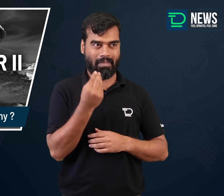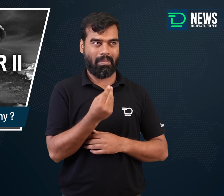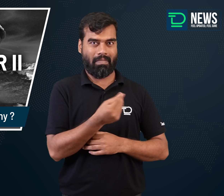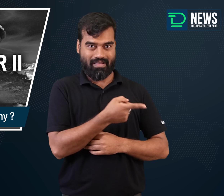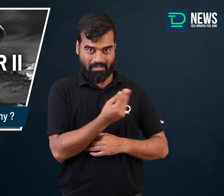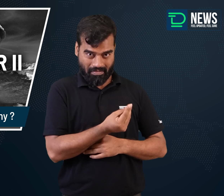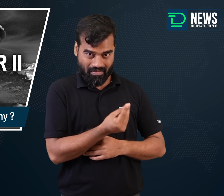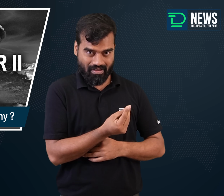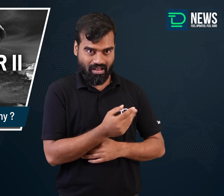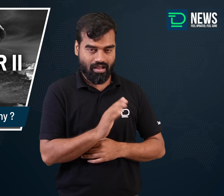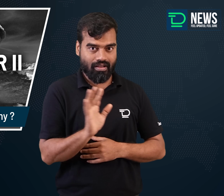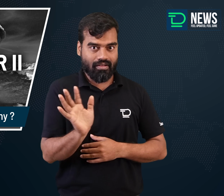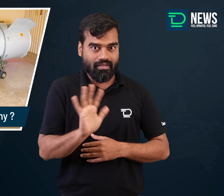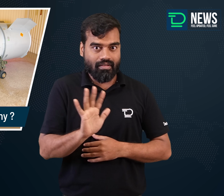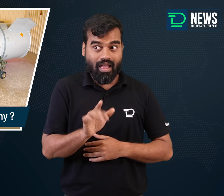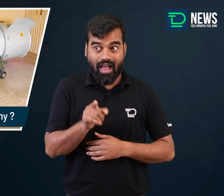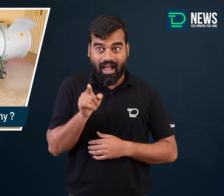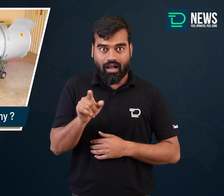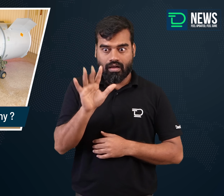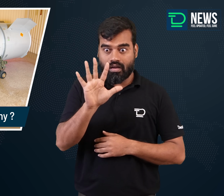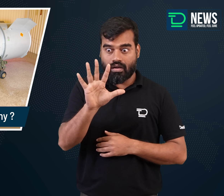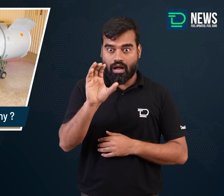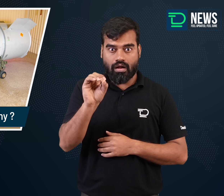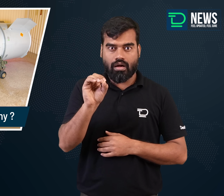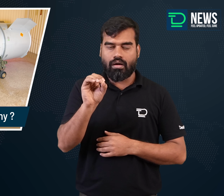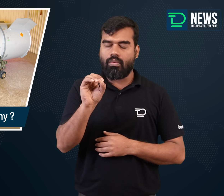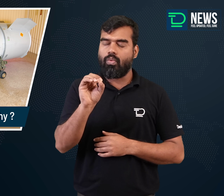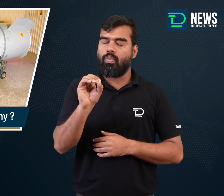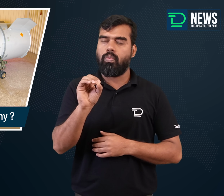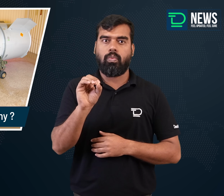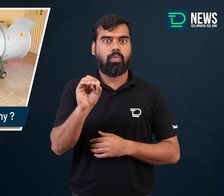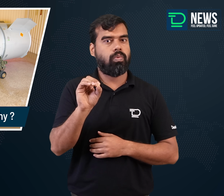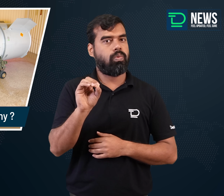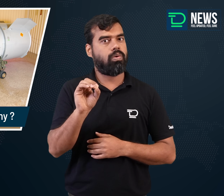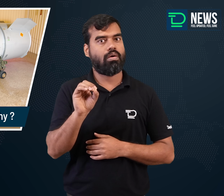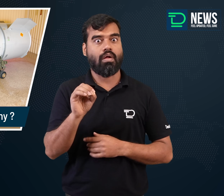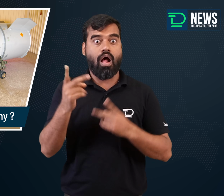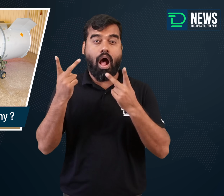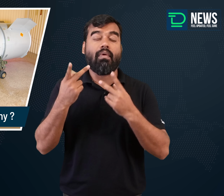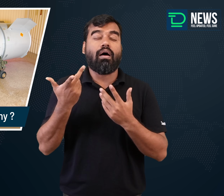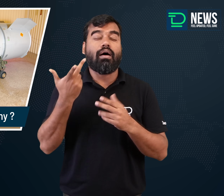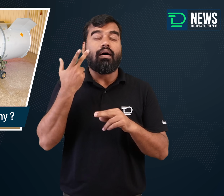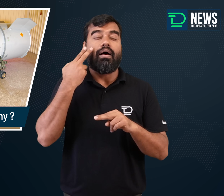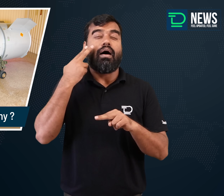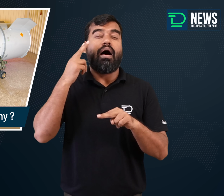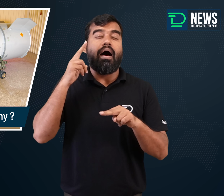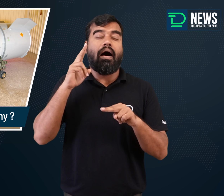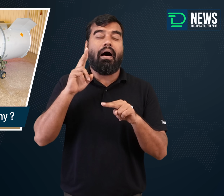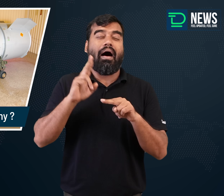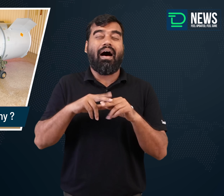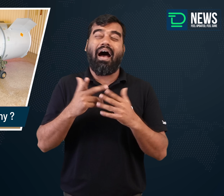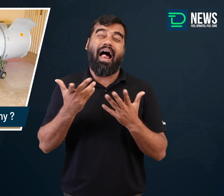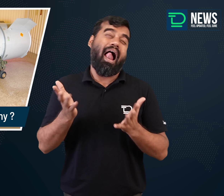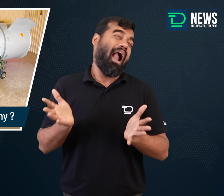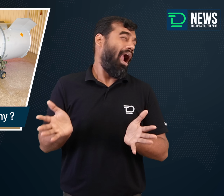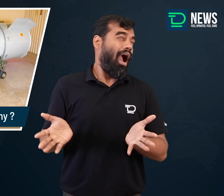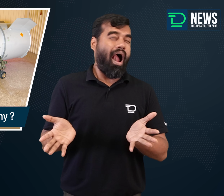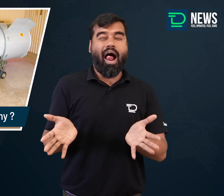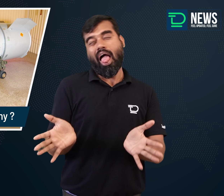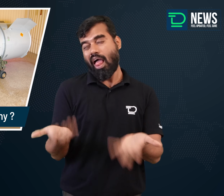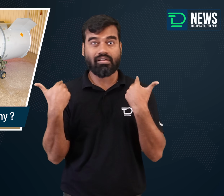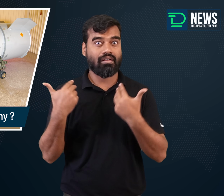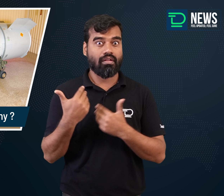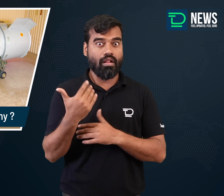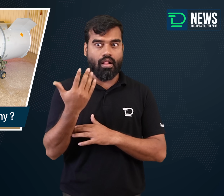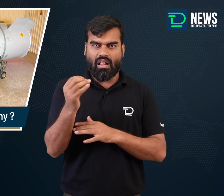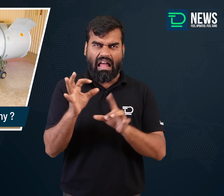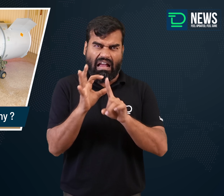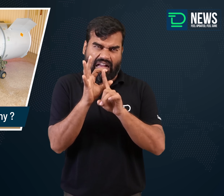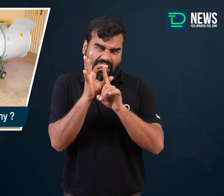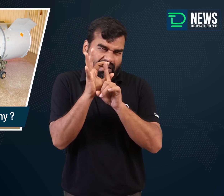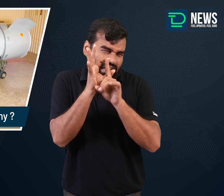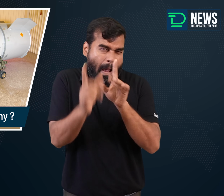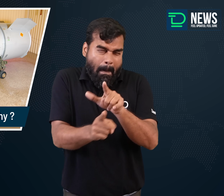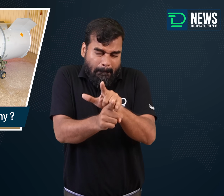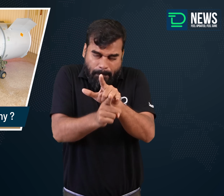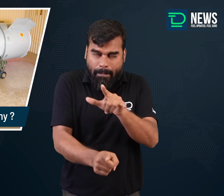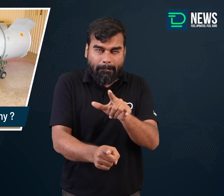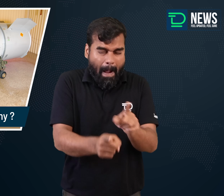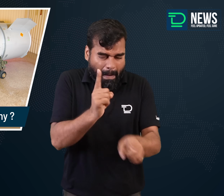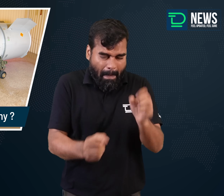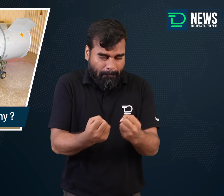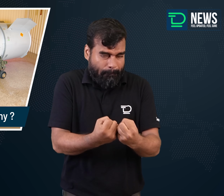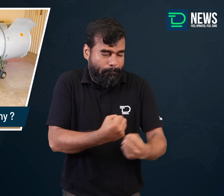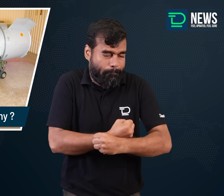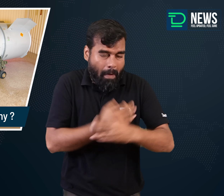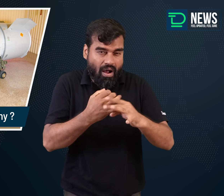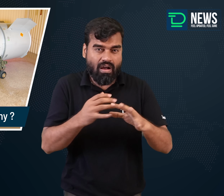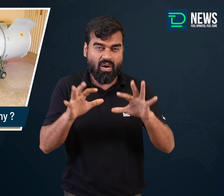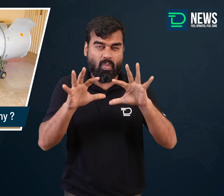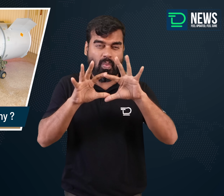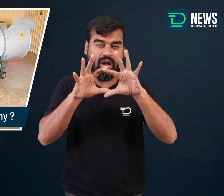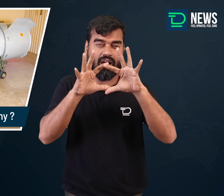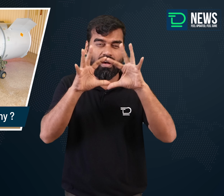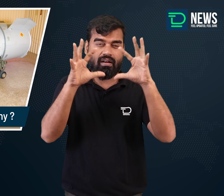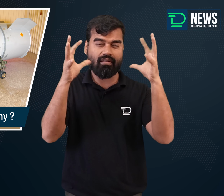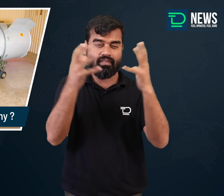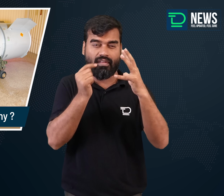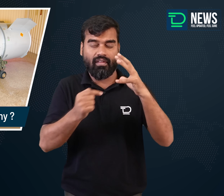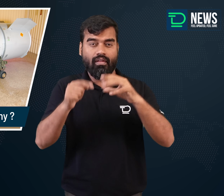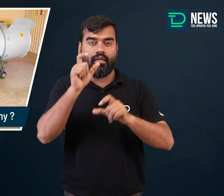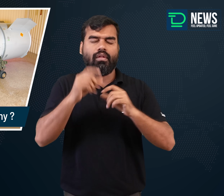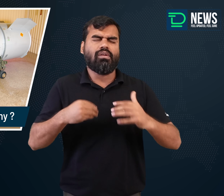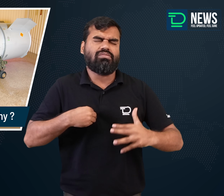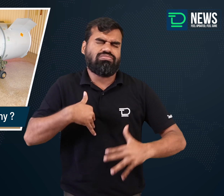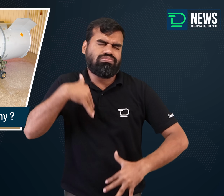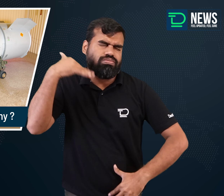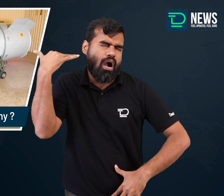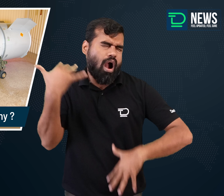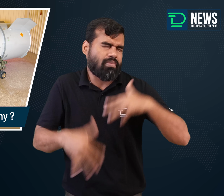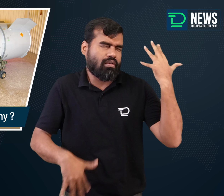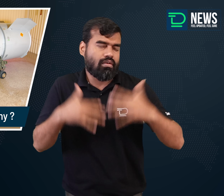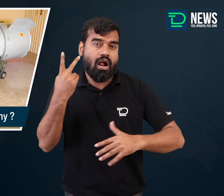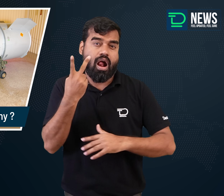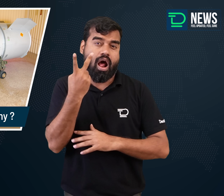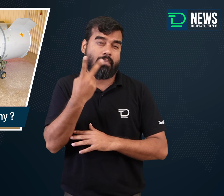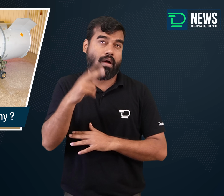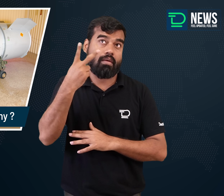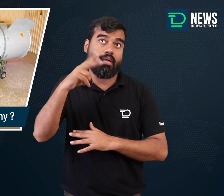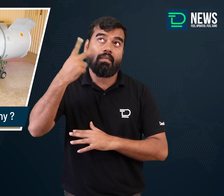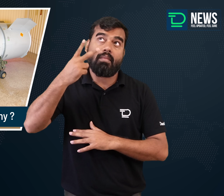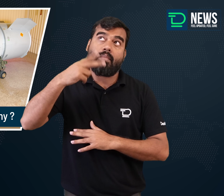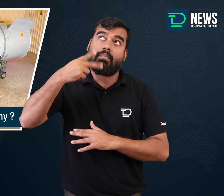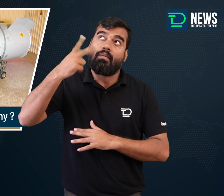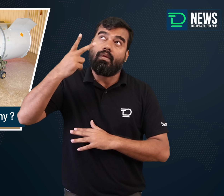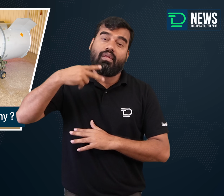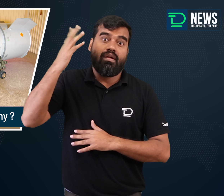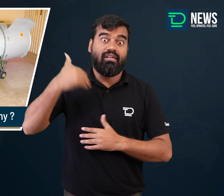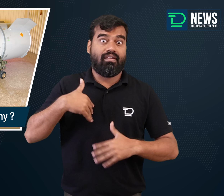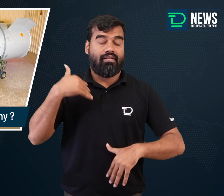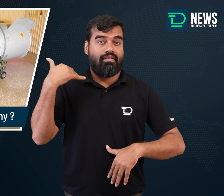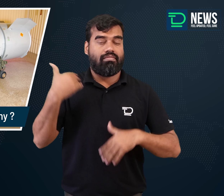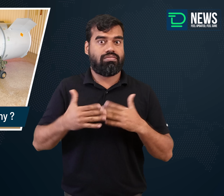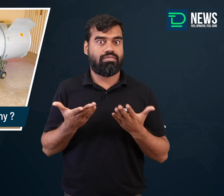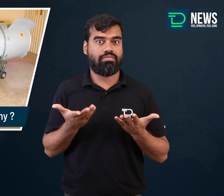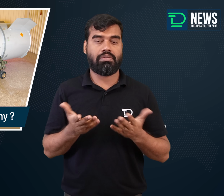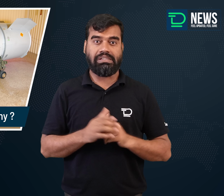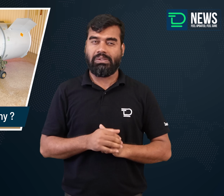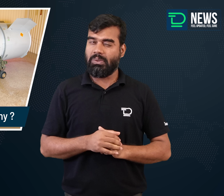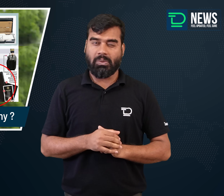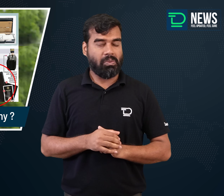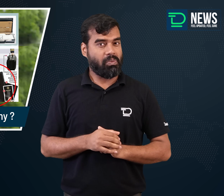If there are 50 nuclear bombs the whole world will suffer.